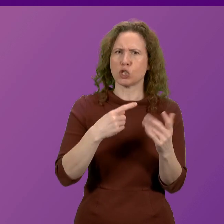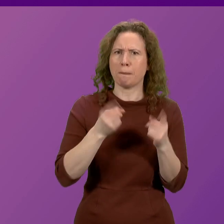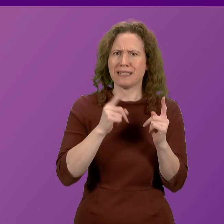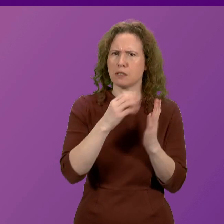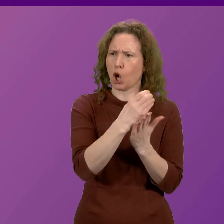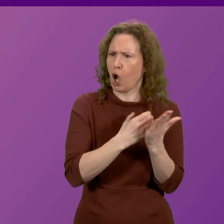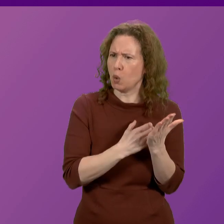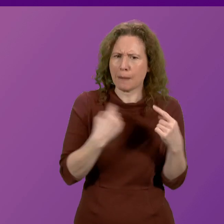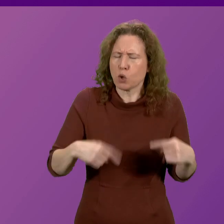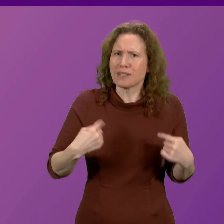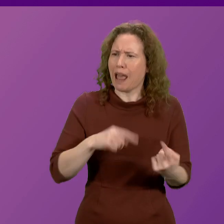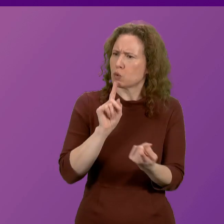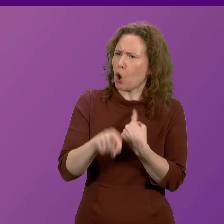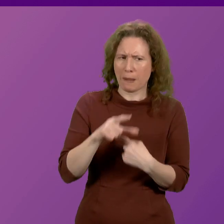Let us hear the First Minister.